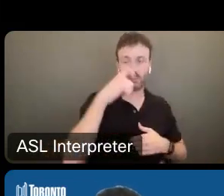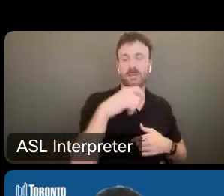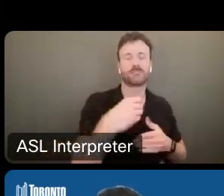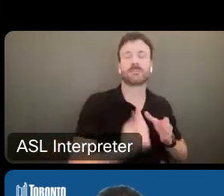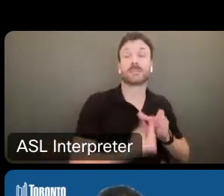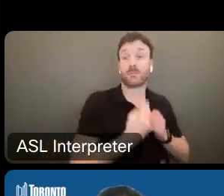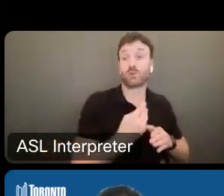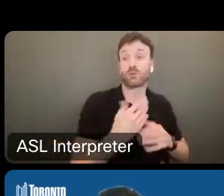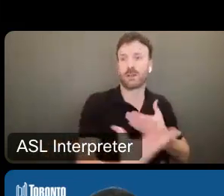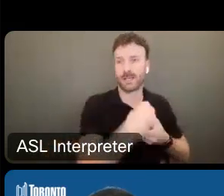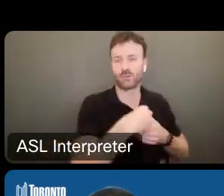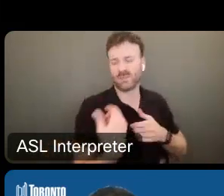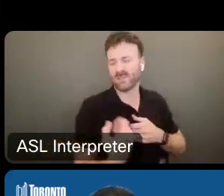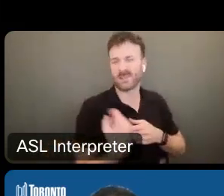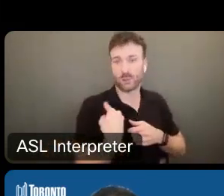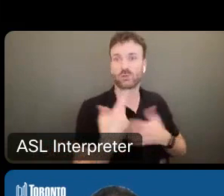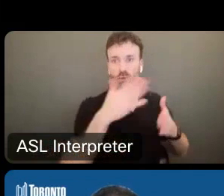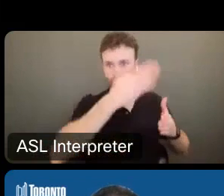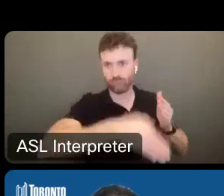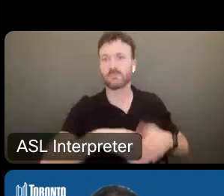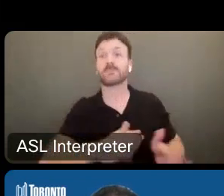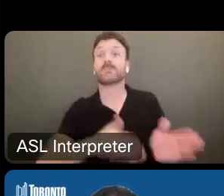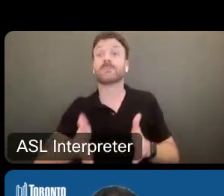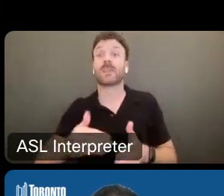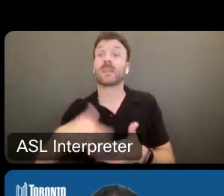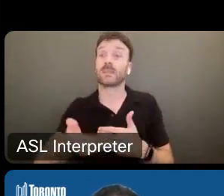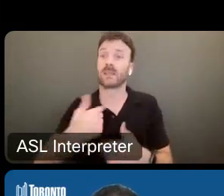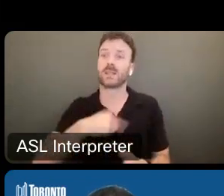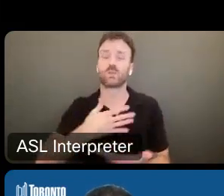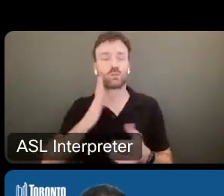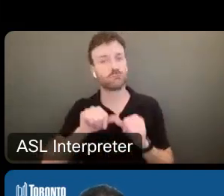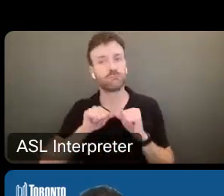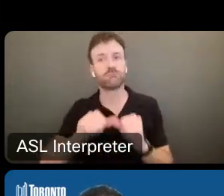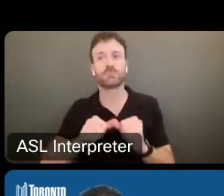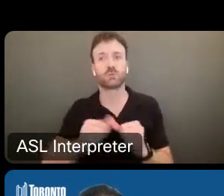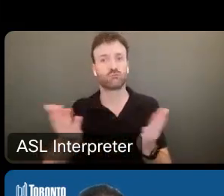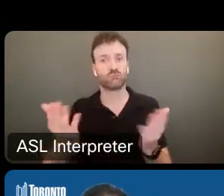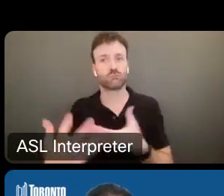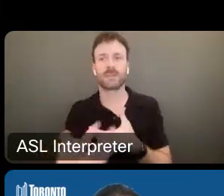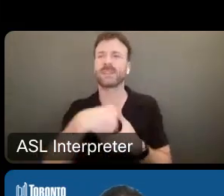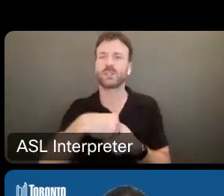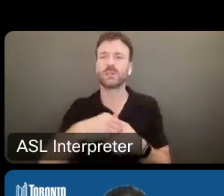And what's coming next is we're going to continue engaging in small focus groups on each of